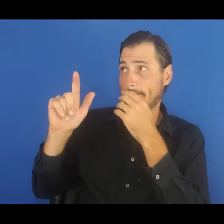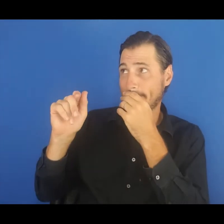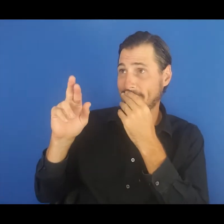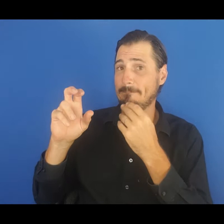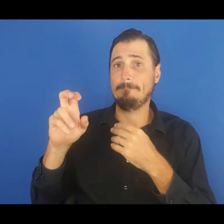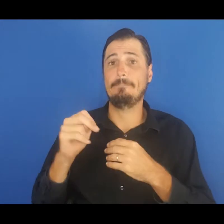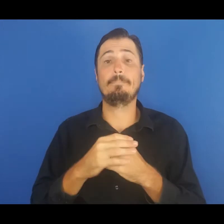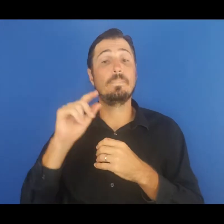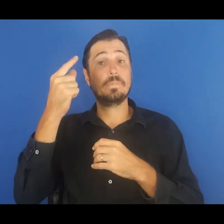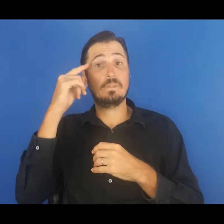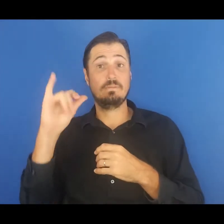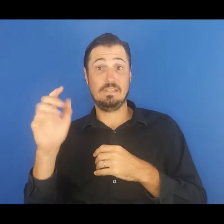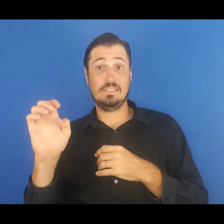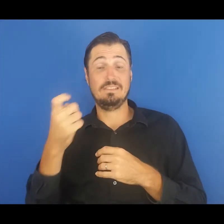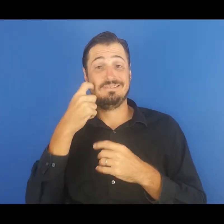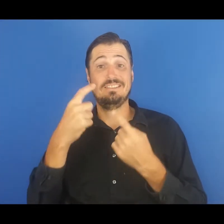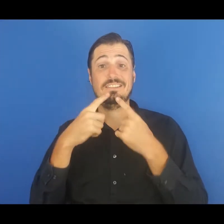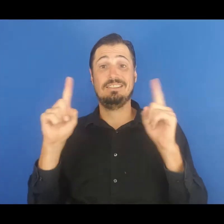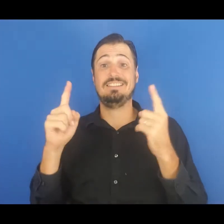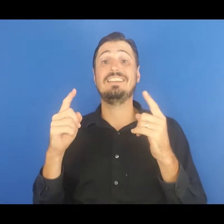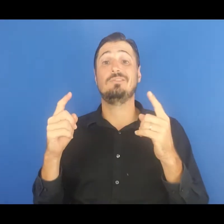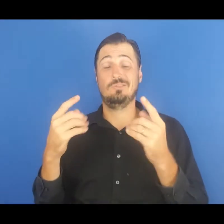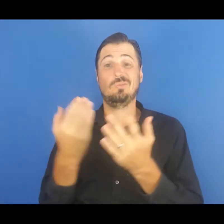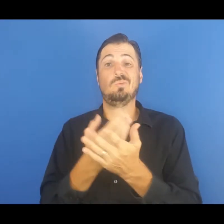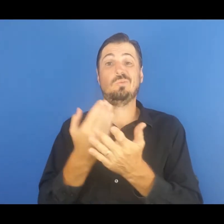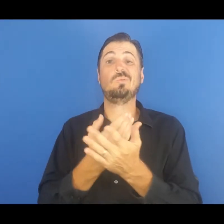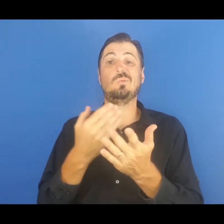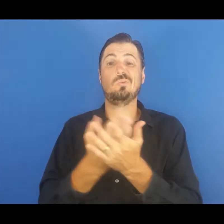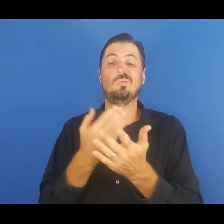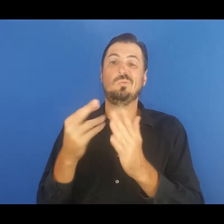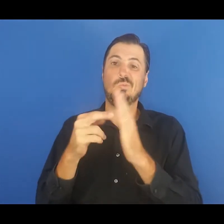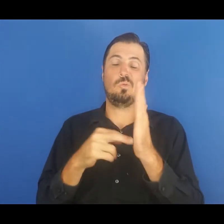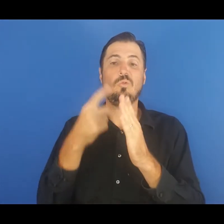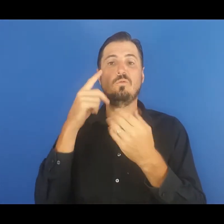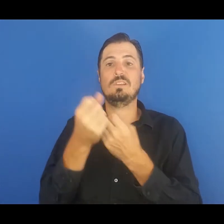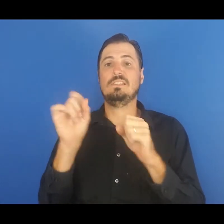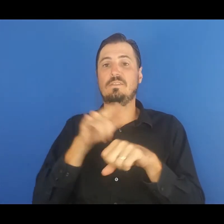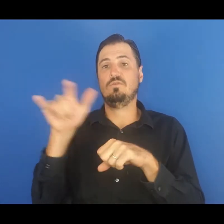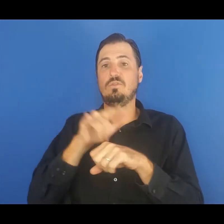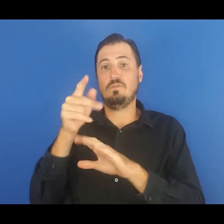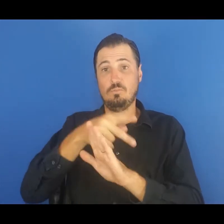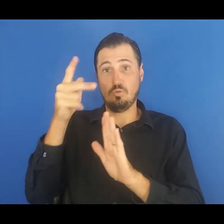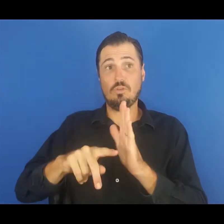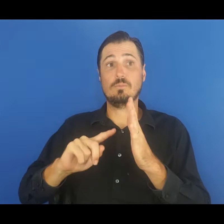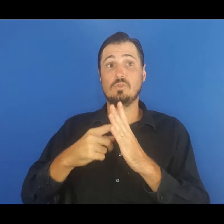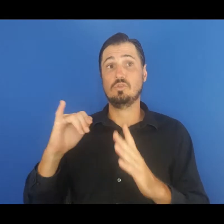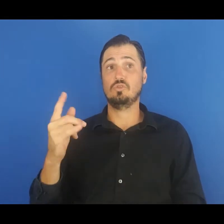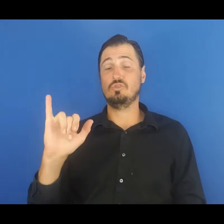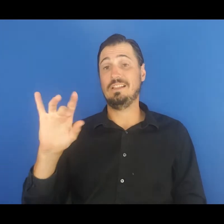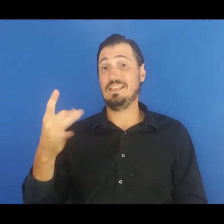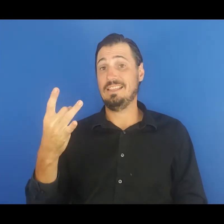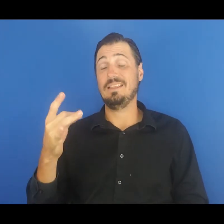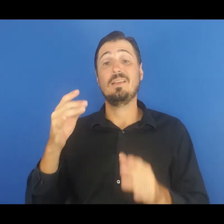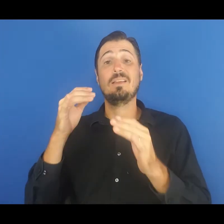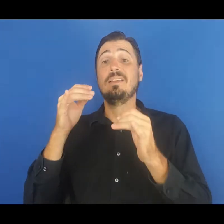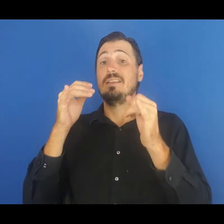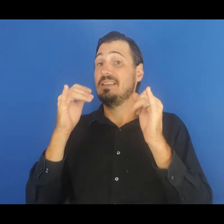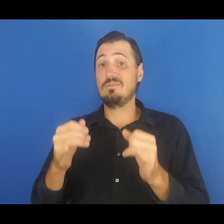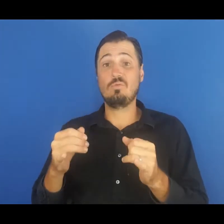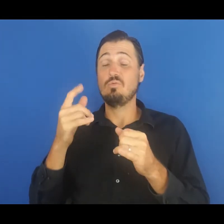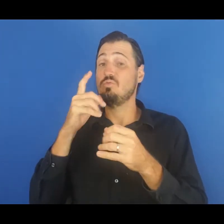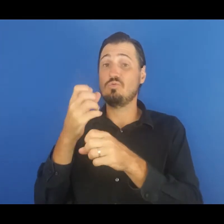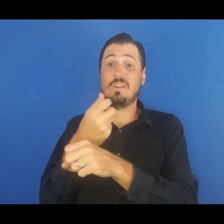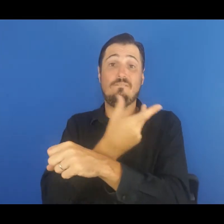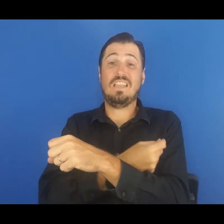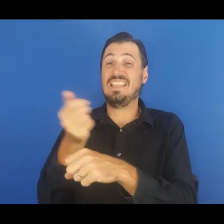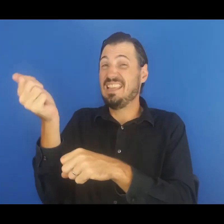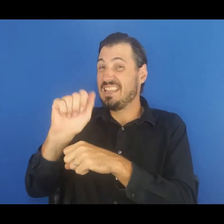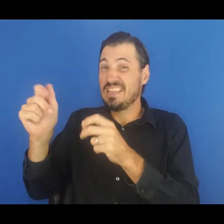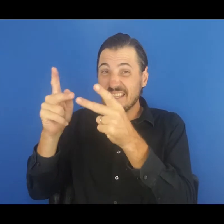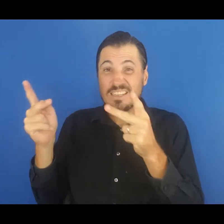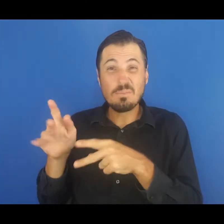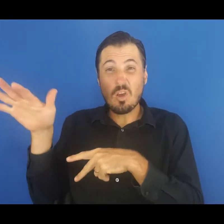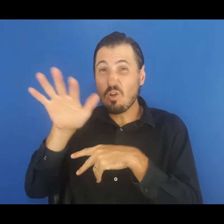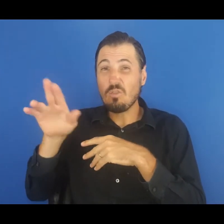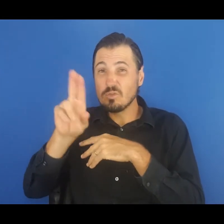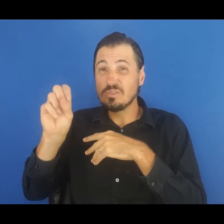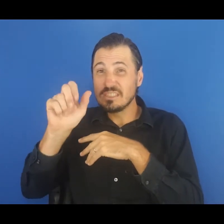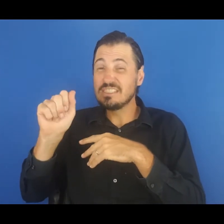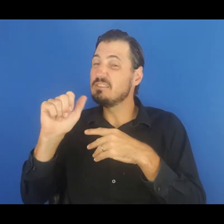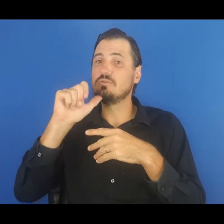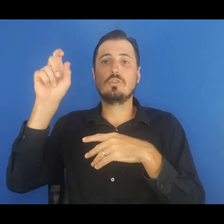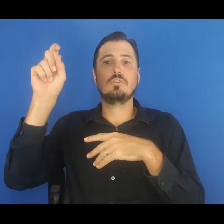Governor Ige recently announced updates to the state’s Safe Travels Program. Effective July 8, individuals vaccinated anywhere in the United States will be able to bypass the travel quarantine